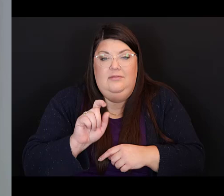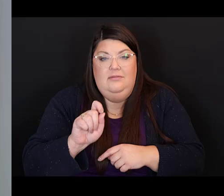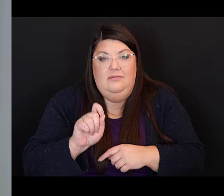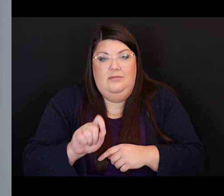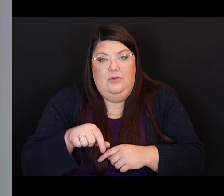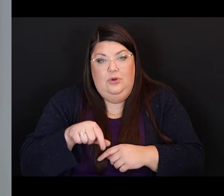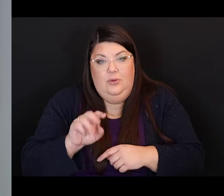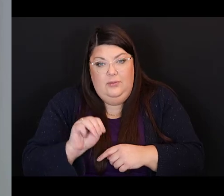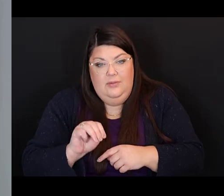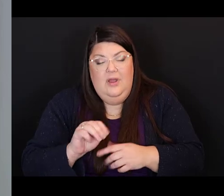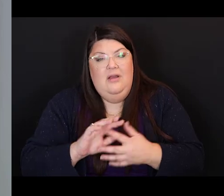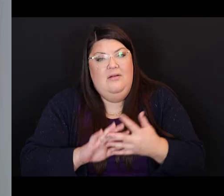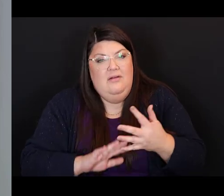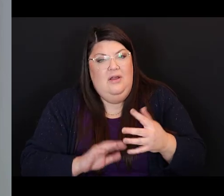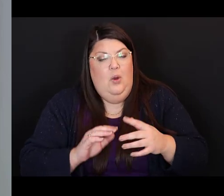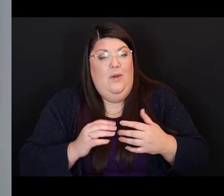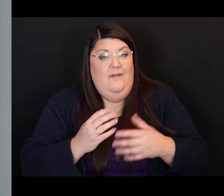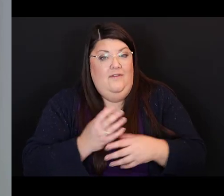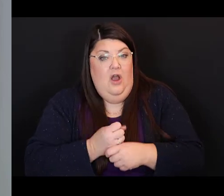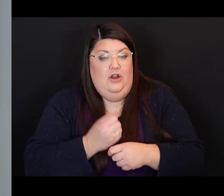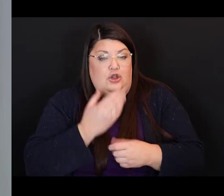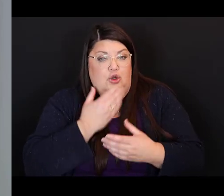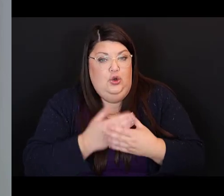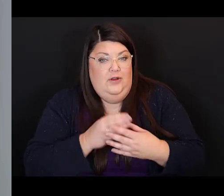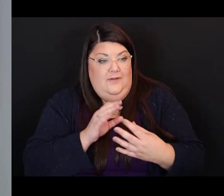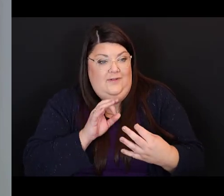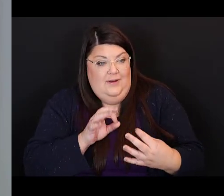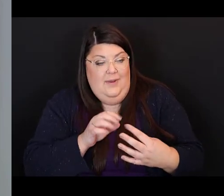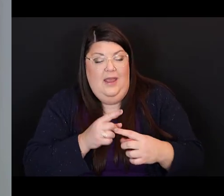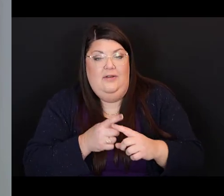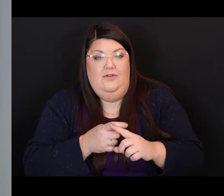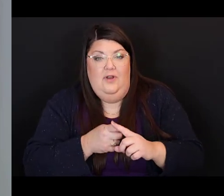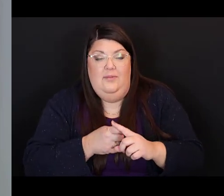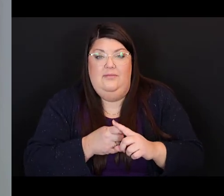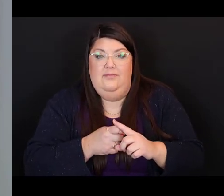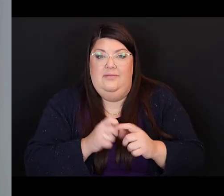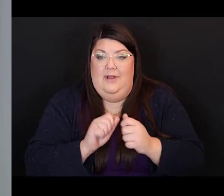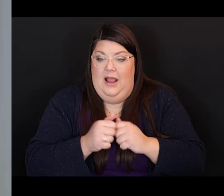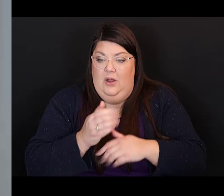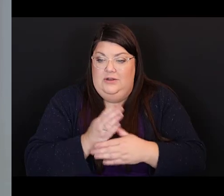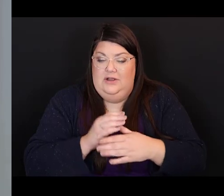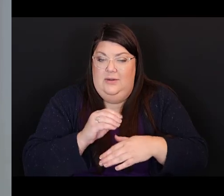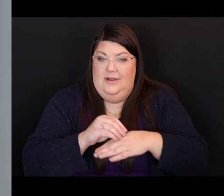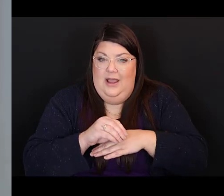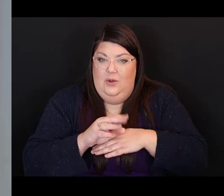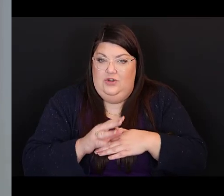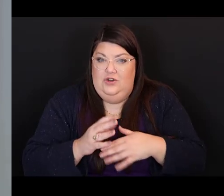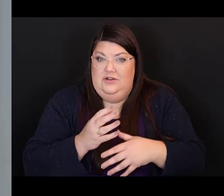we've gotten good feedback about how some counselors have you know started to use some